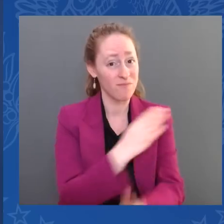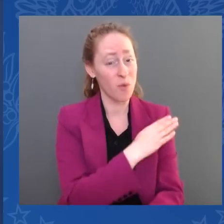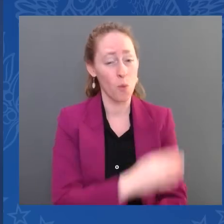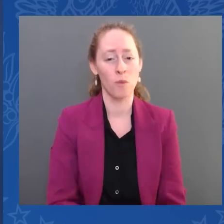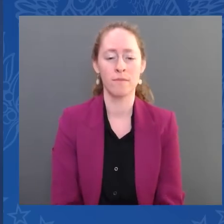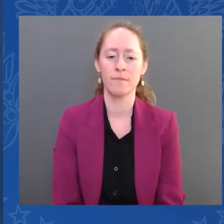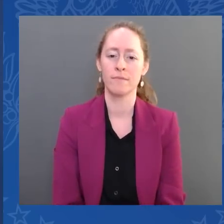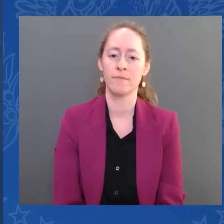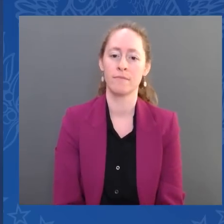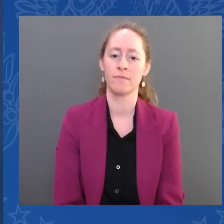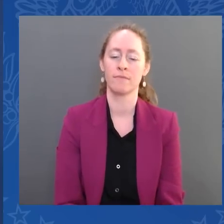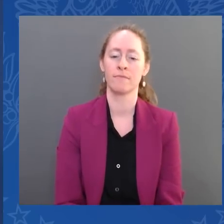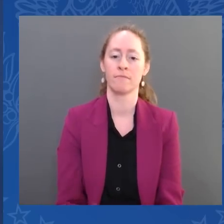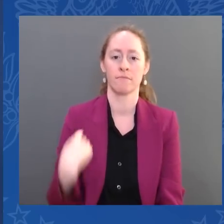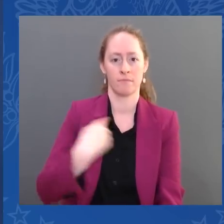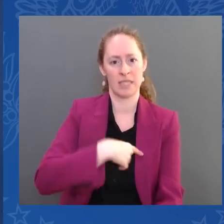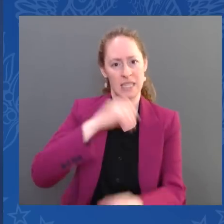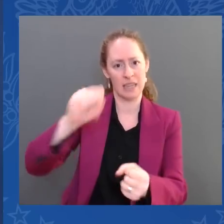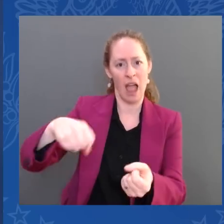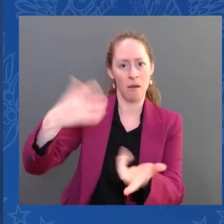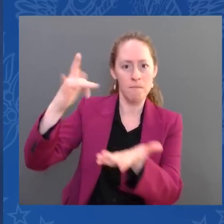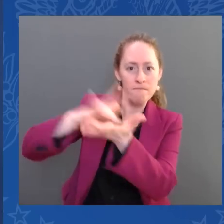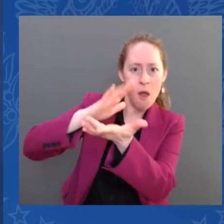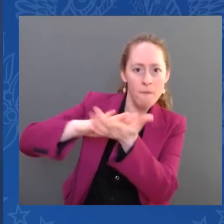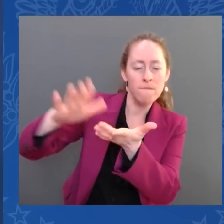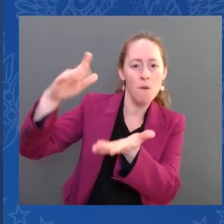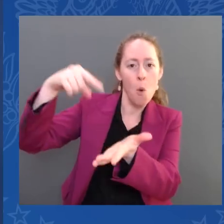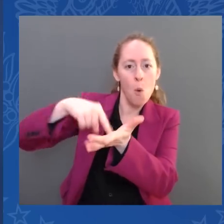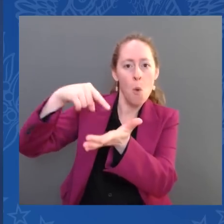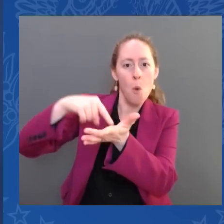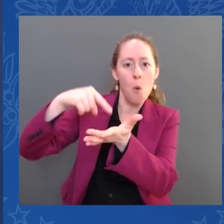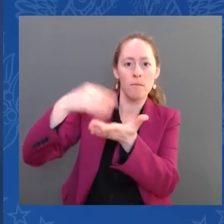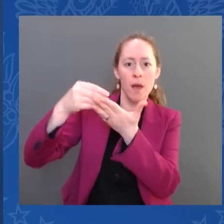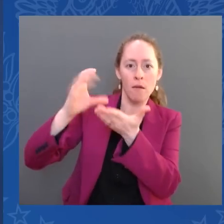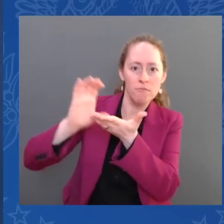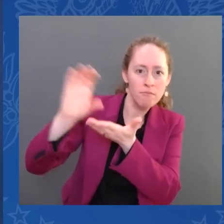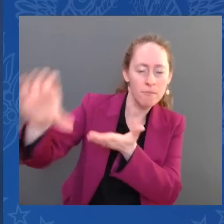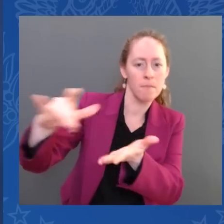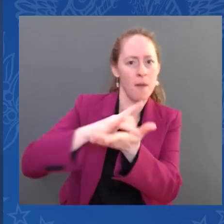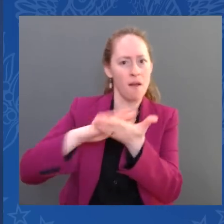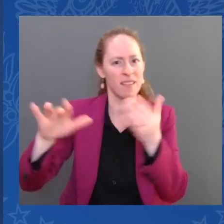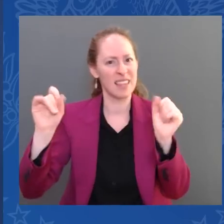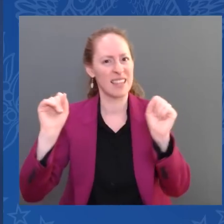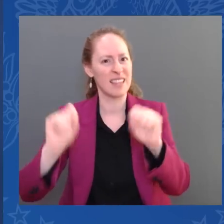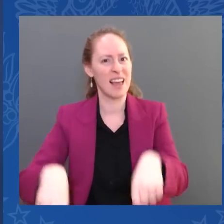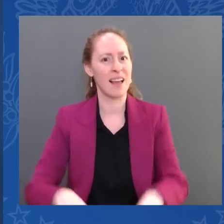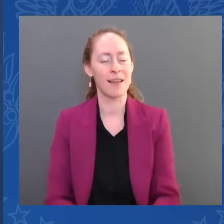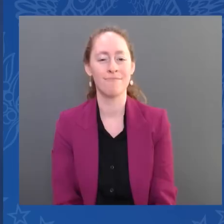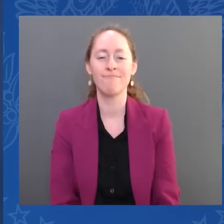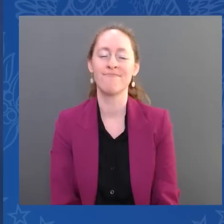Not once. Not once. Because, unlike my predecessor, the deficit has come down both years I've been here.